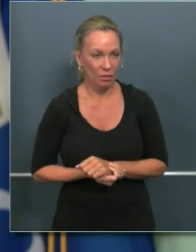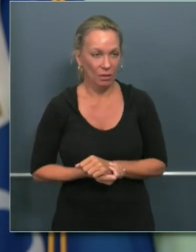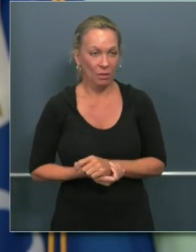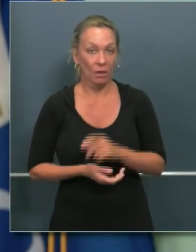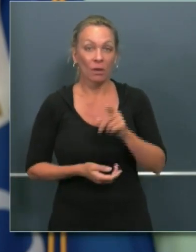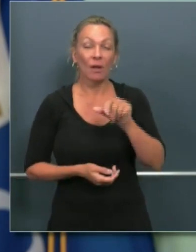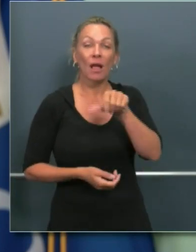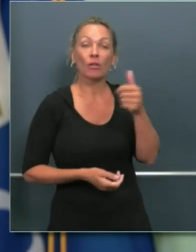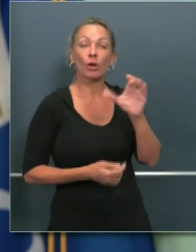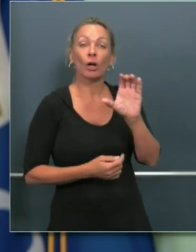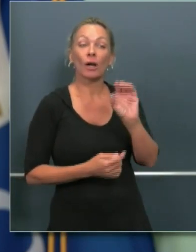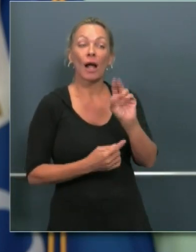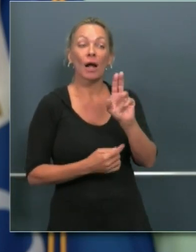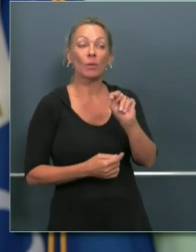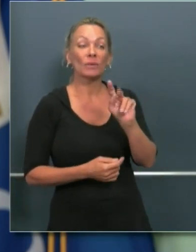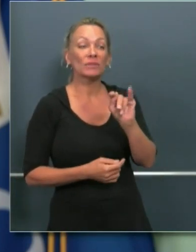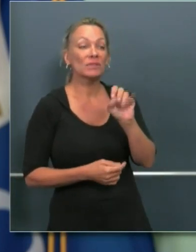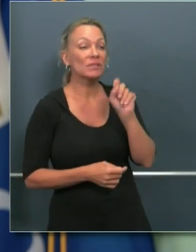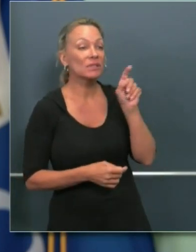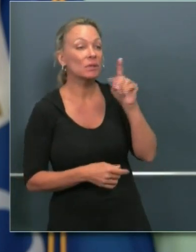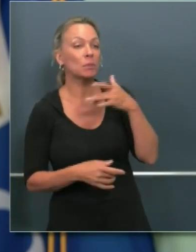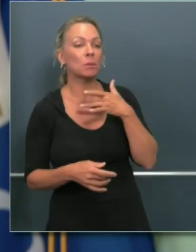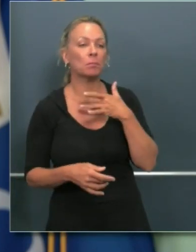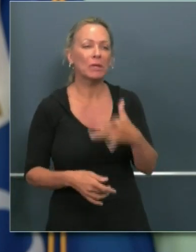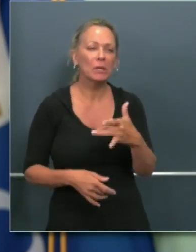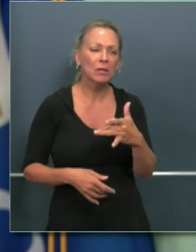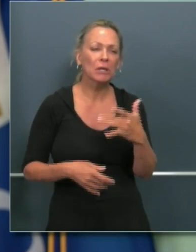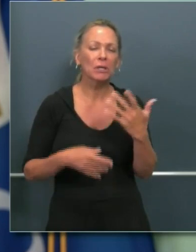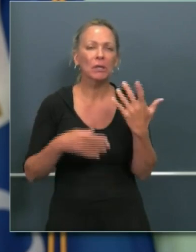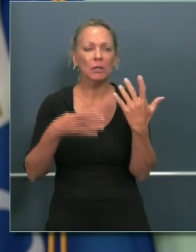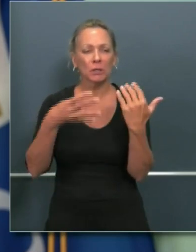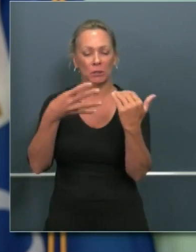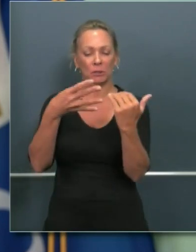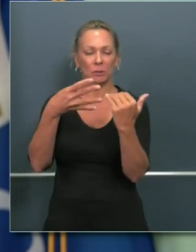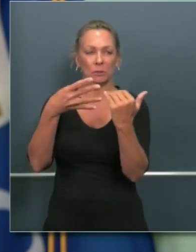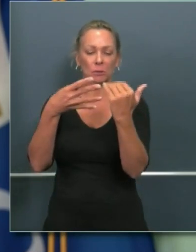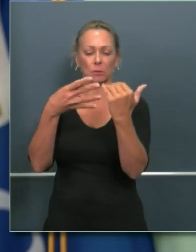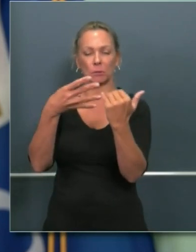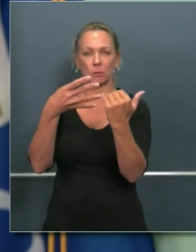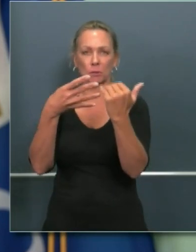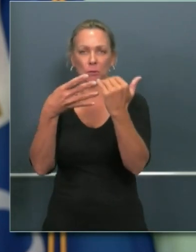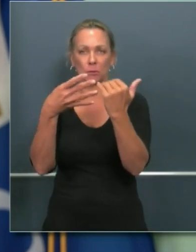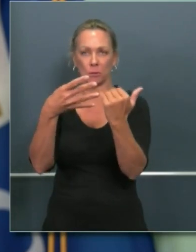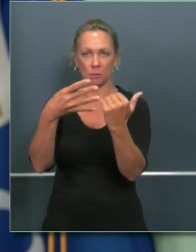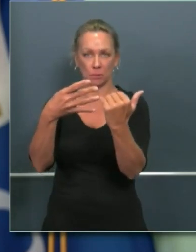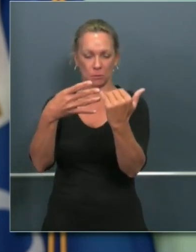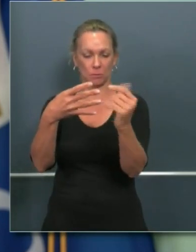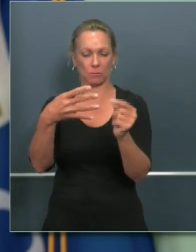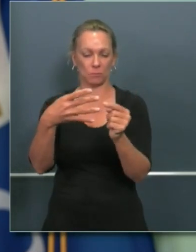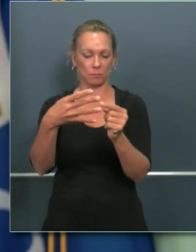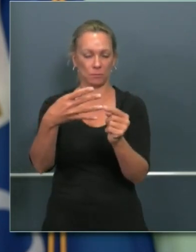STATION PROCESS TO MOVE IN TO THAT FORCE BASE BUT PEOPLE ARE PACING. AND THROUGH PHASE 2